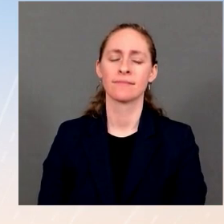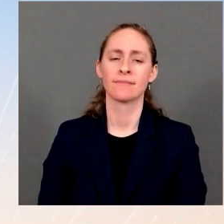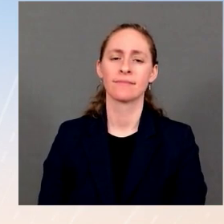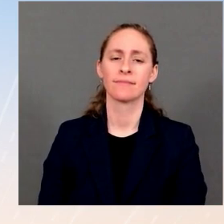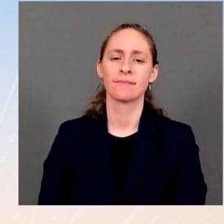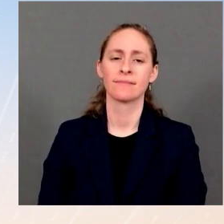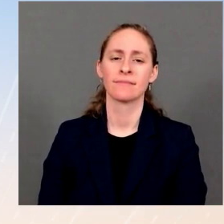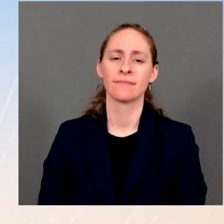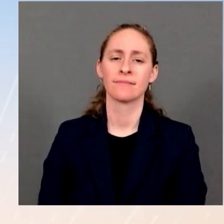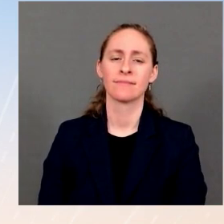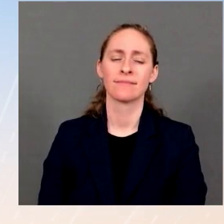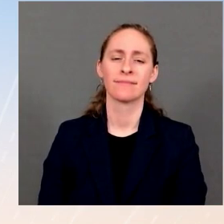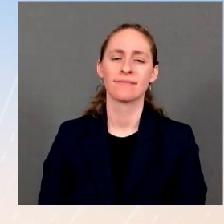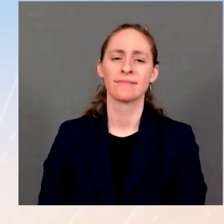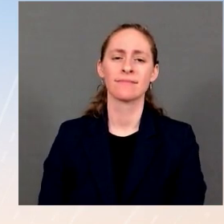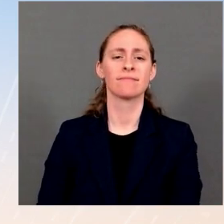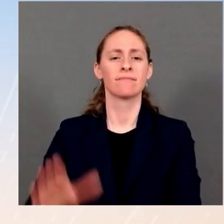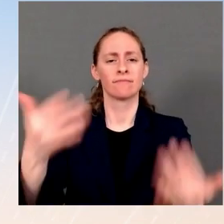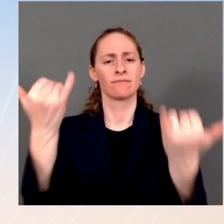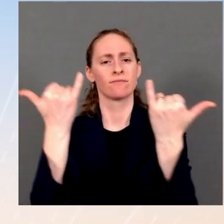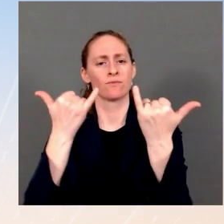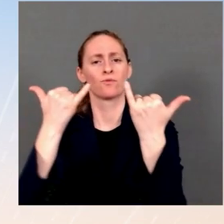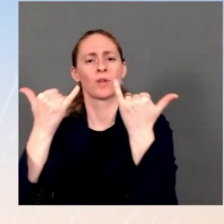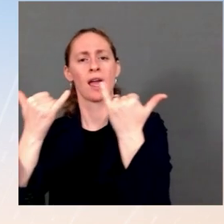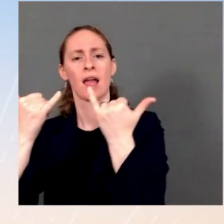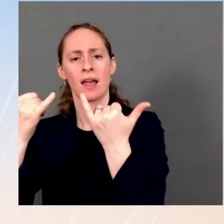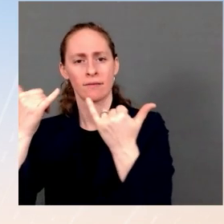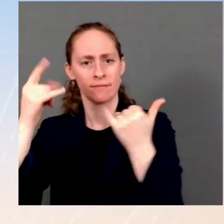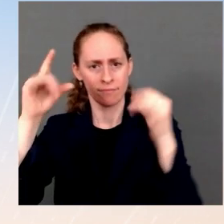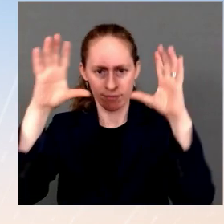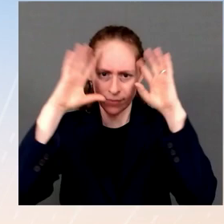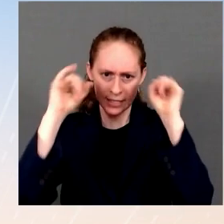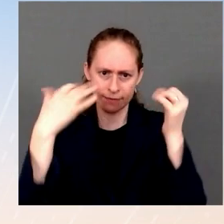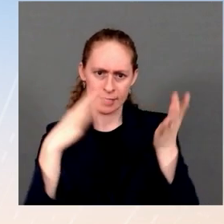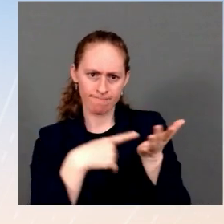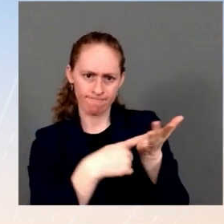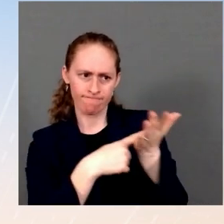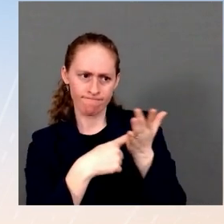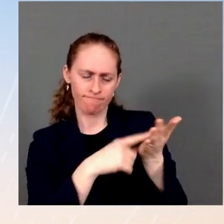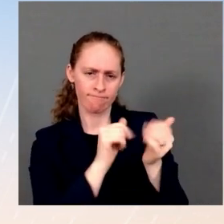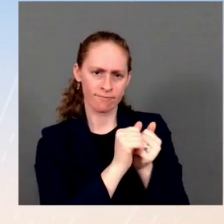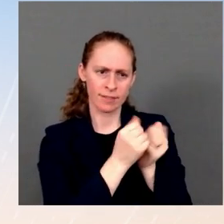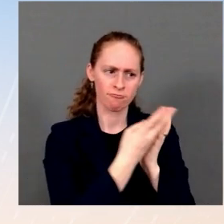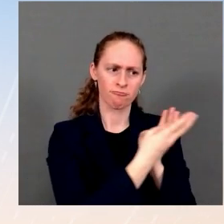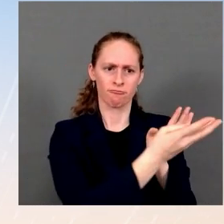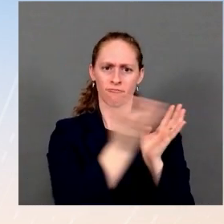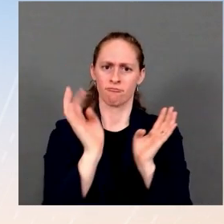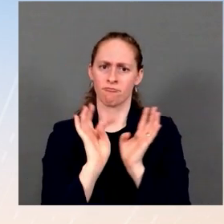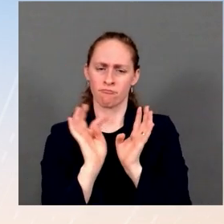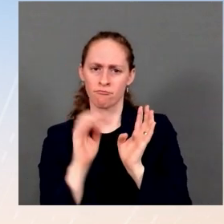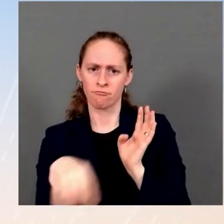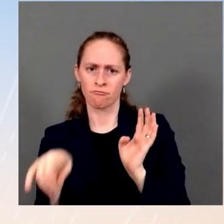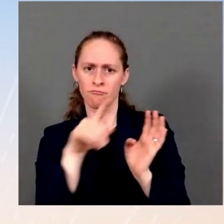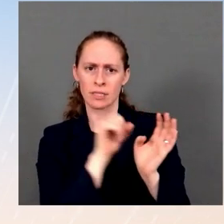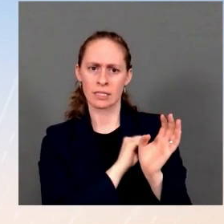the senators that he was talking to? And how did that conversation come together in the first place? >> Ms. Jean-Pierre: So -- The Press: Was it initiated by the White House